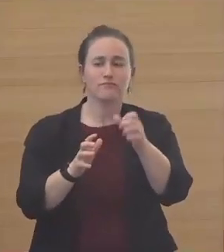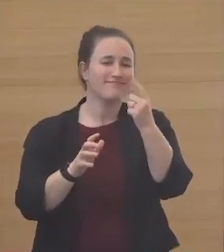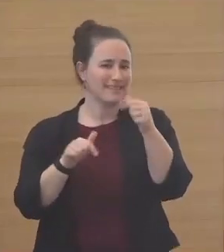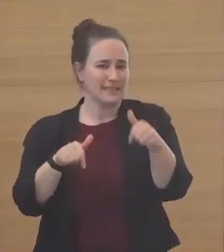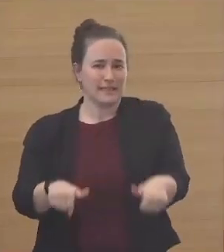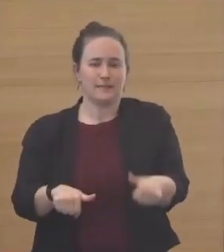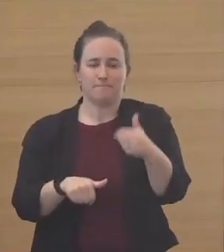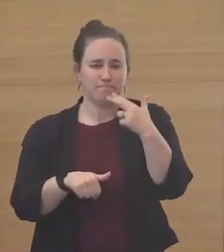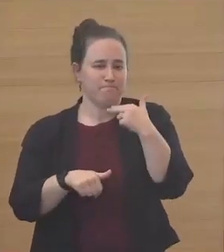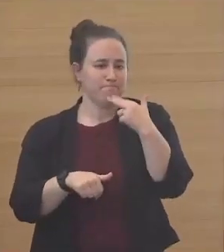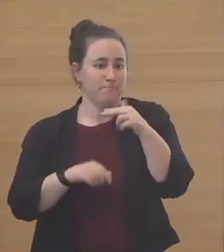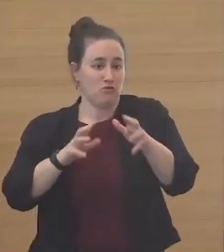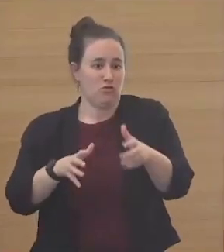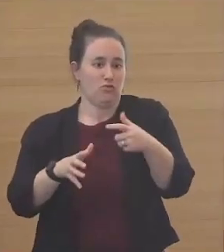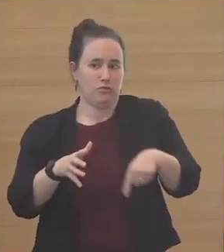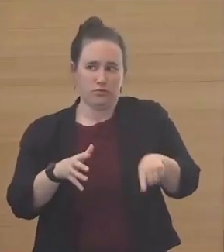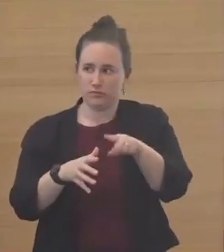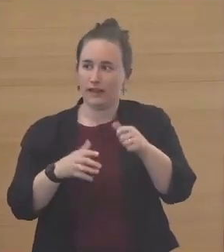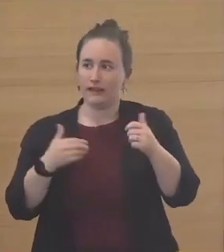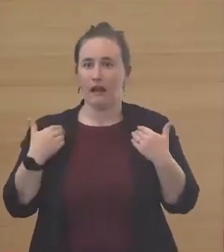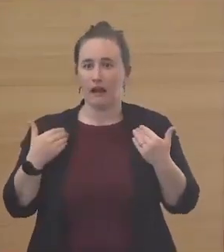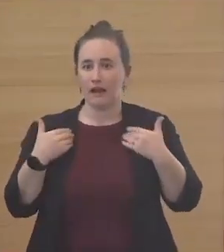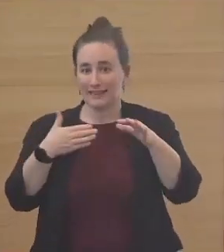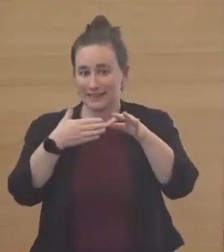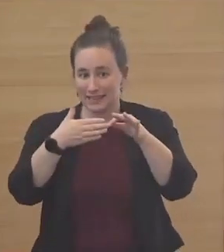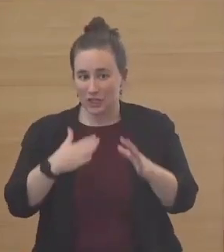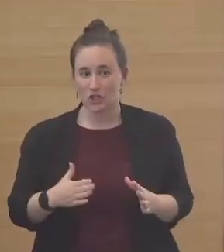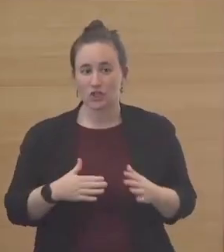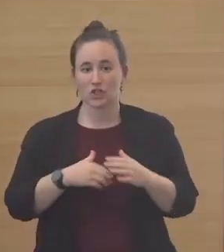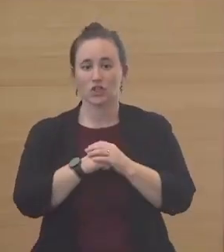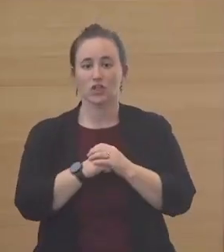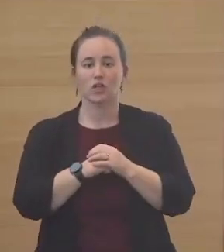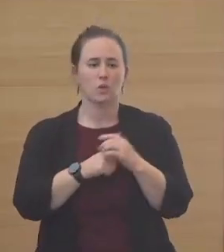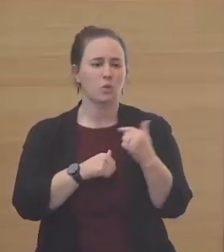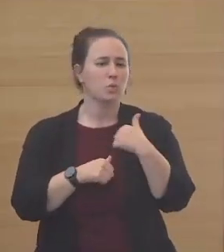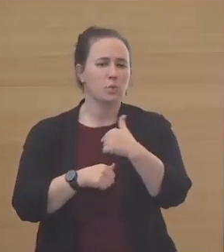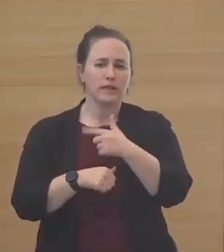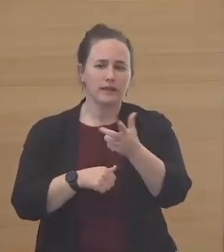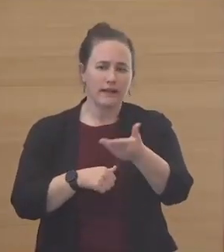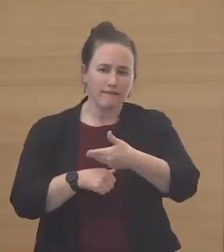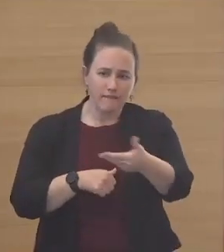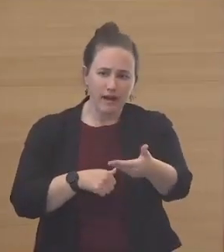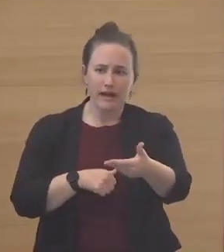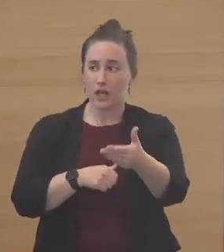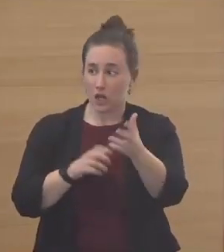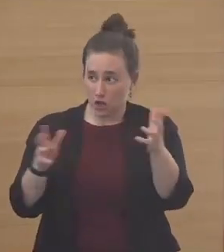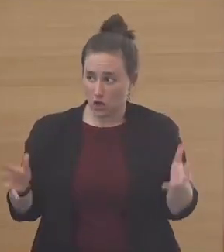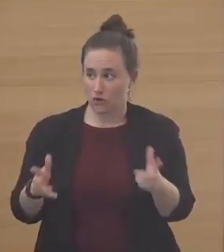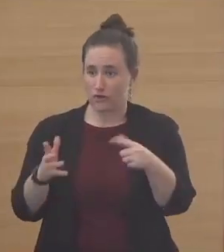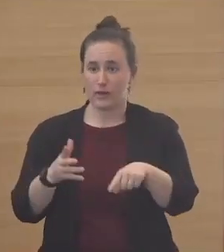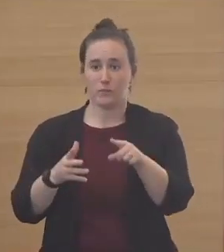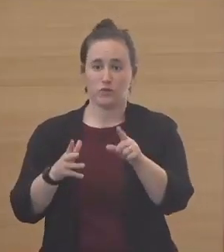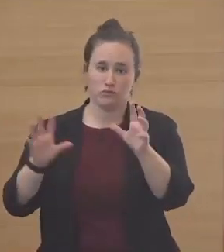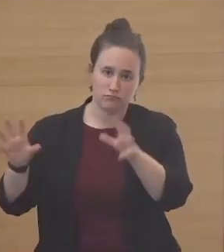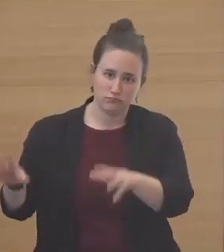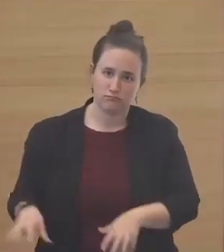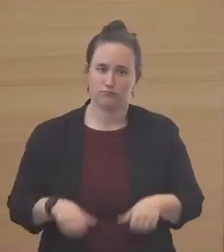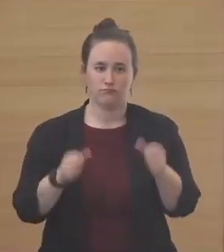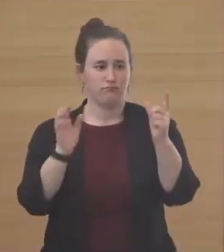of our group of all these young leaders that we invite and encourage them to take this wherever they want to go.